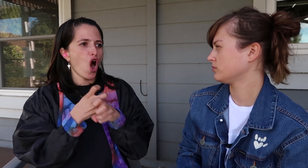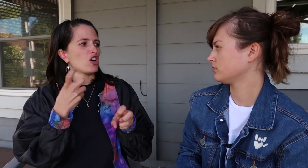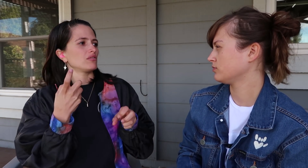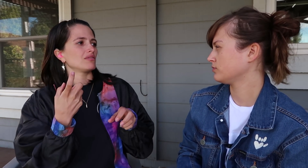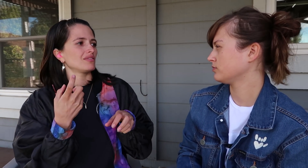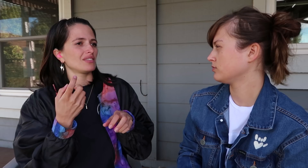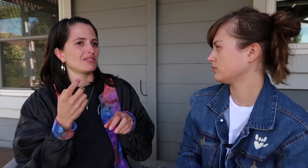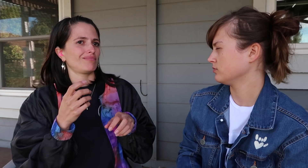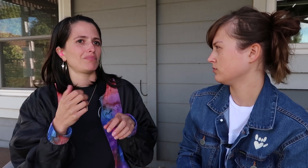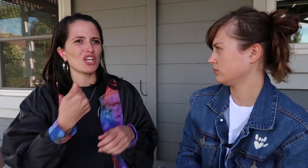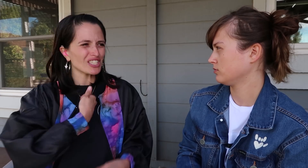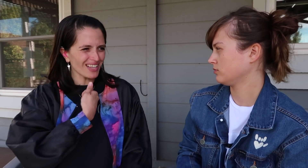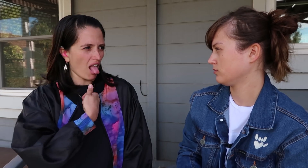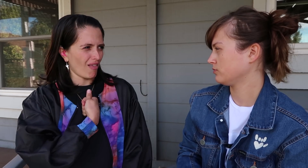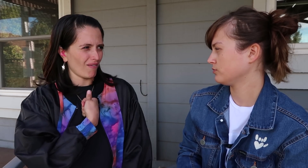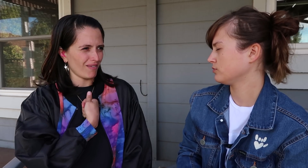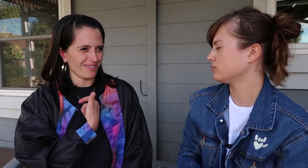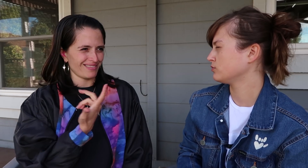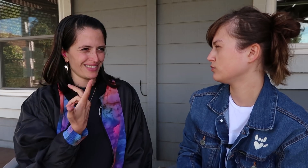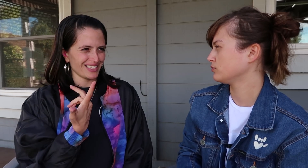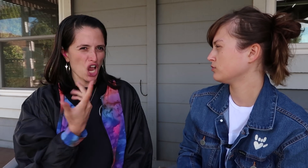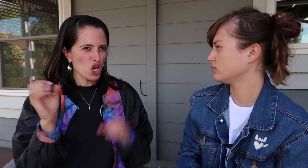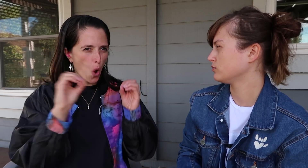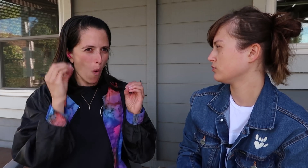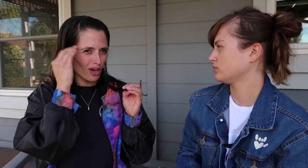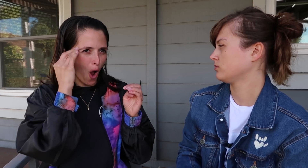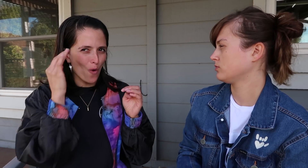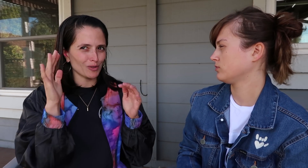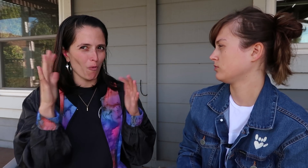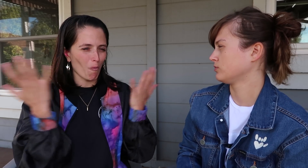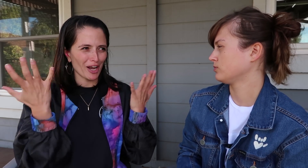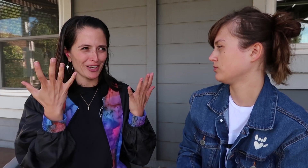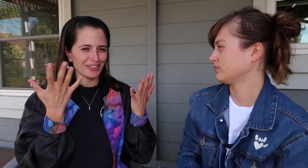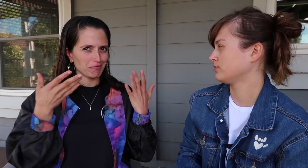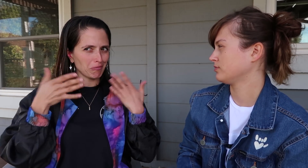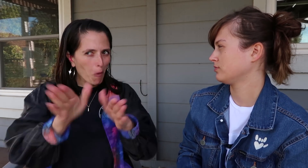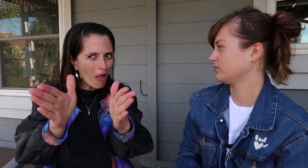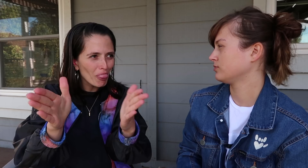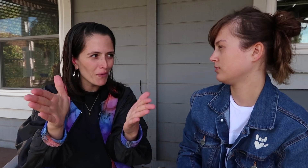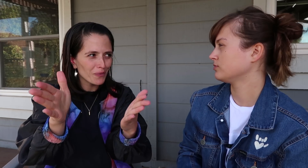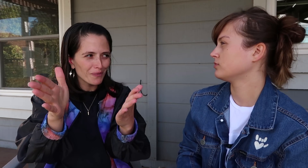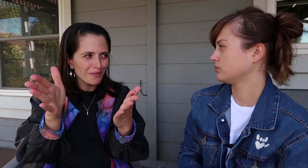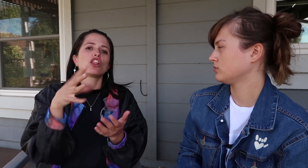I was really hard on myself, because there was no one who knew what I was going through.